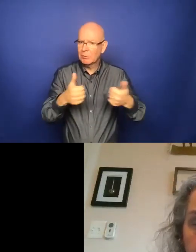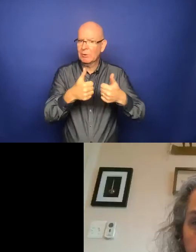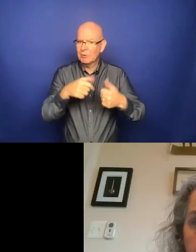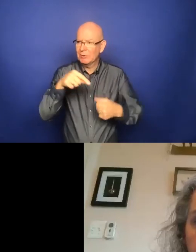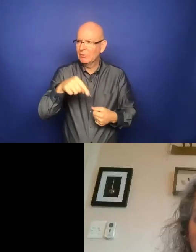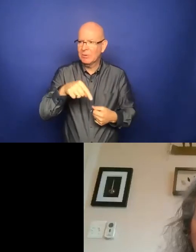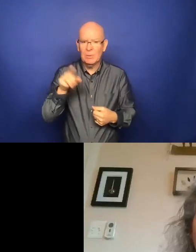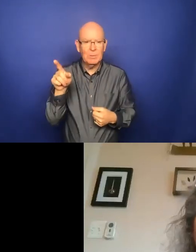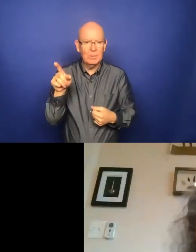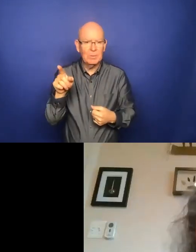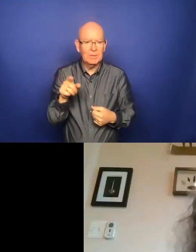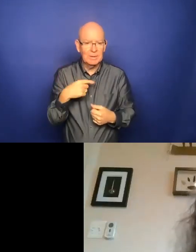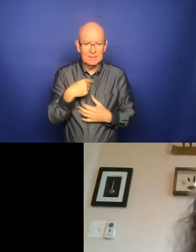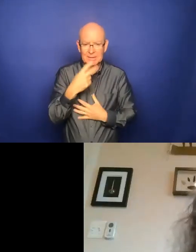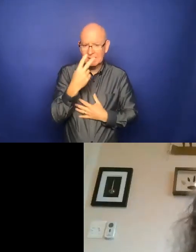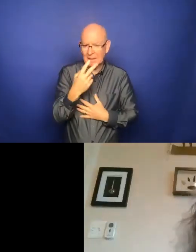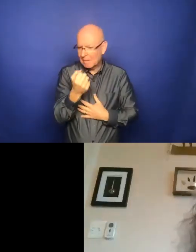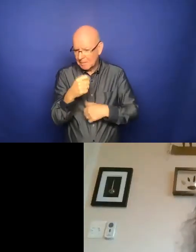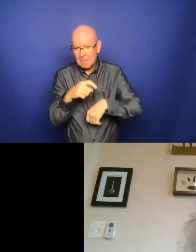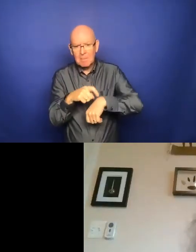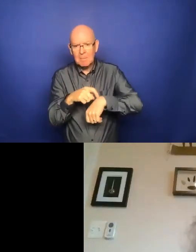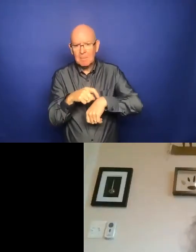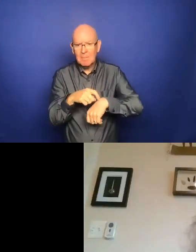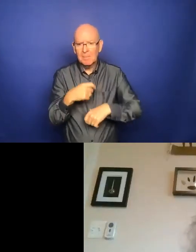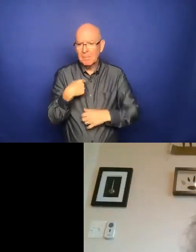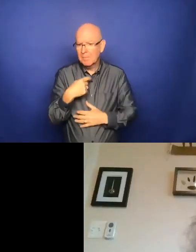more minutes, so we will continue to encourage question